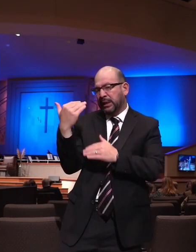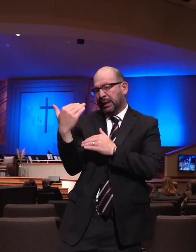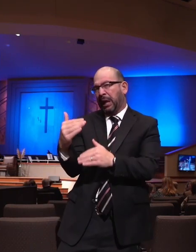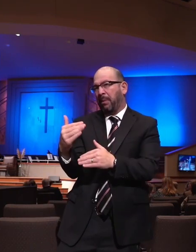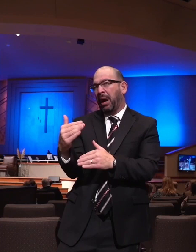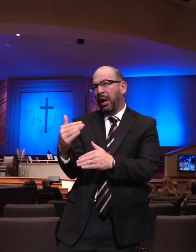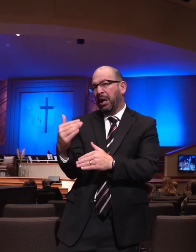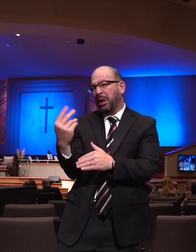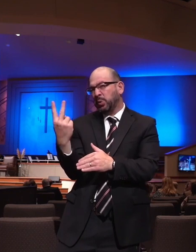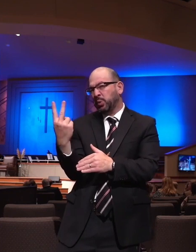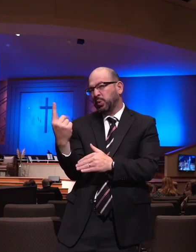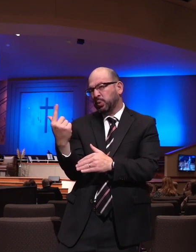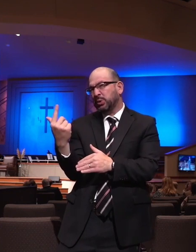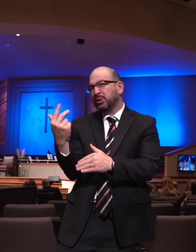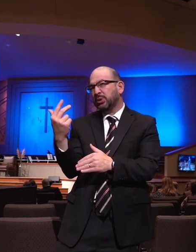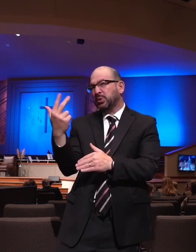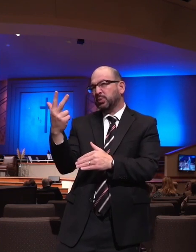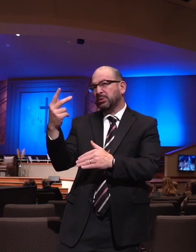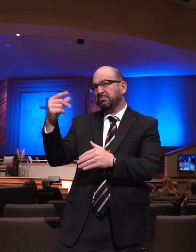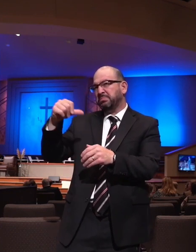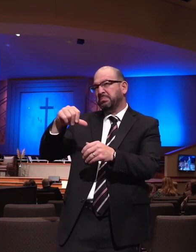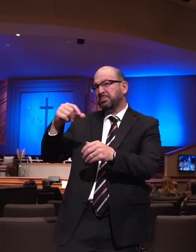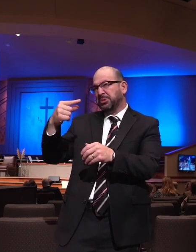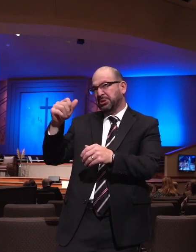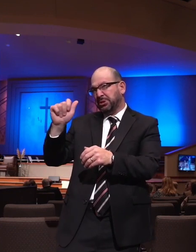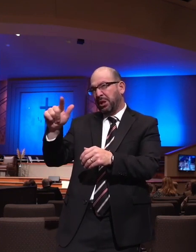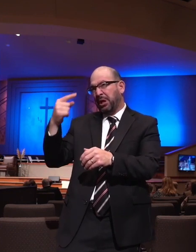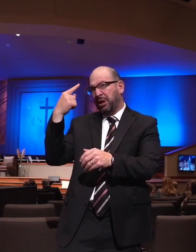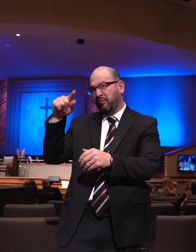just trying to get gas for their generators and they're all lined up